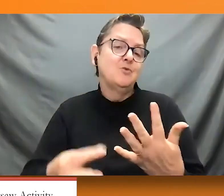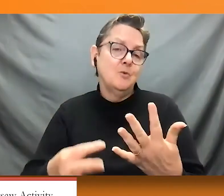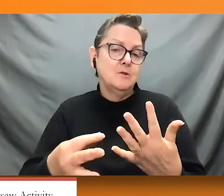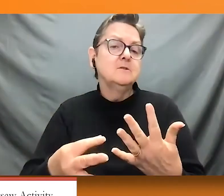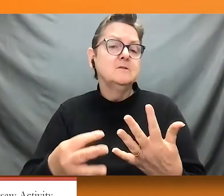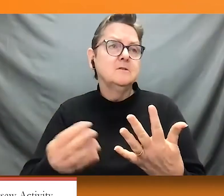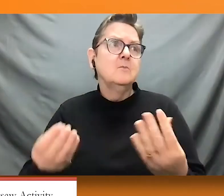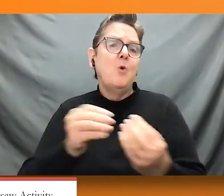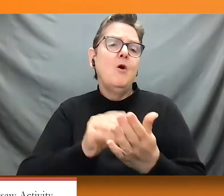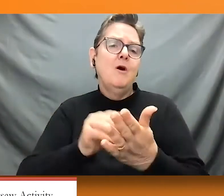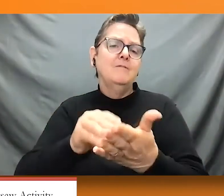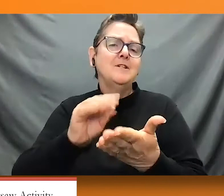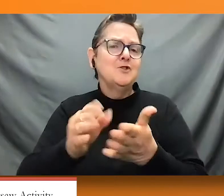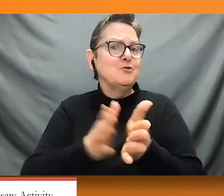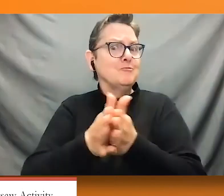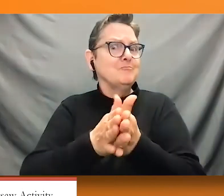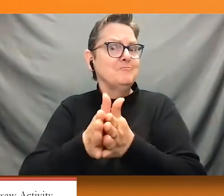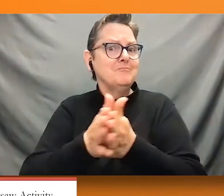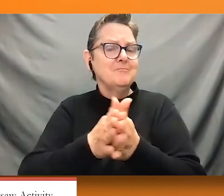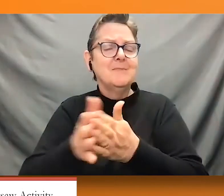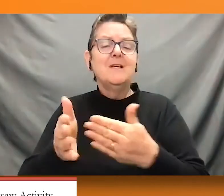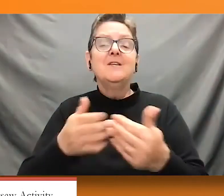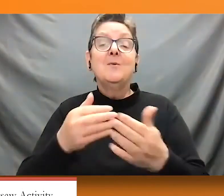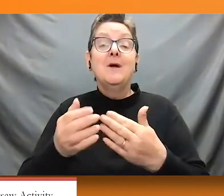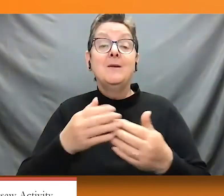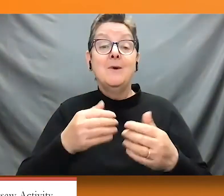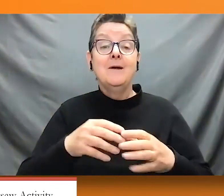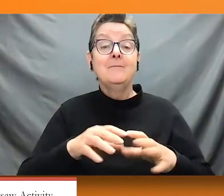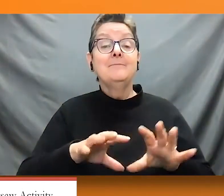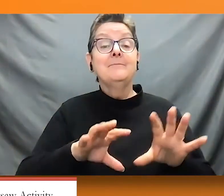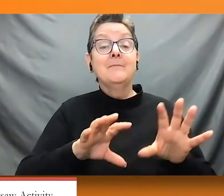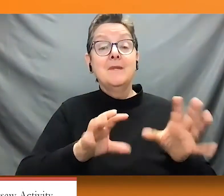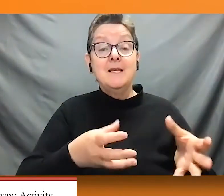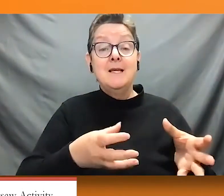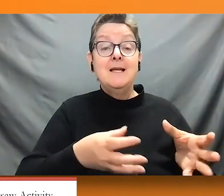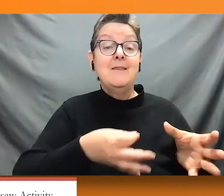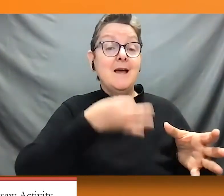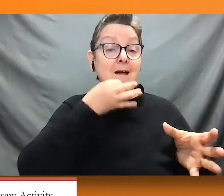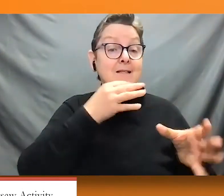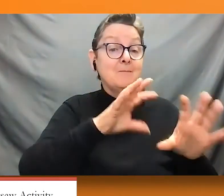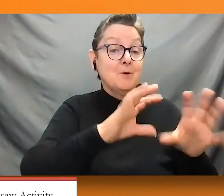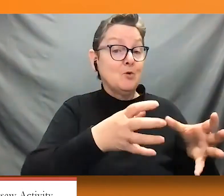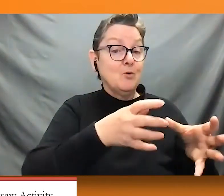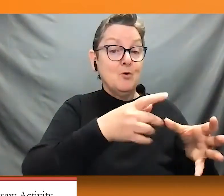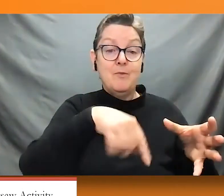it's a good motivator for students. So, in the expert group, they all have the same word